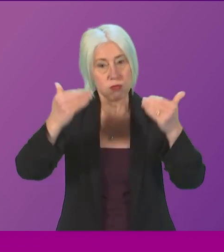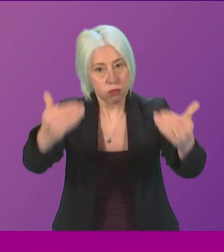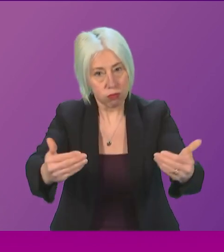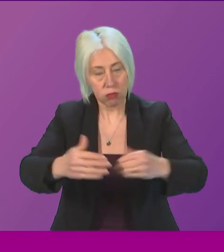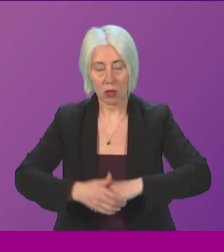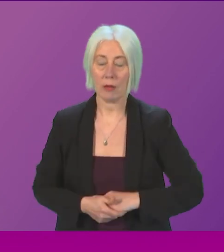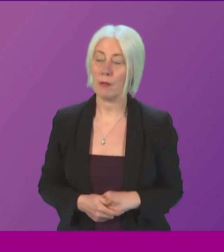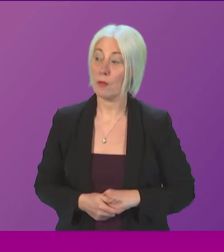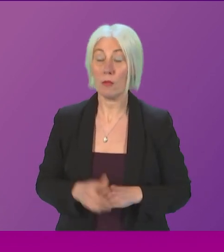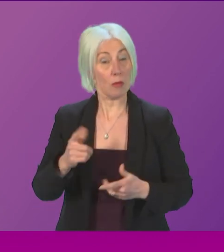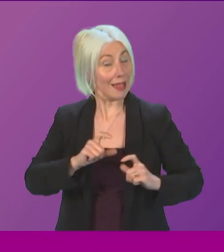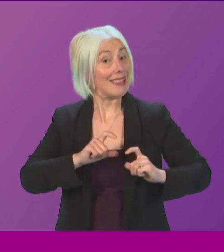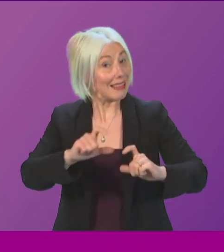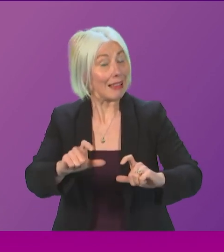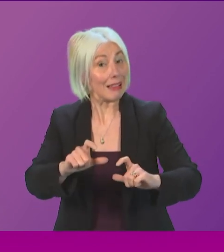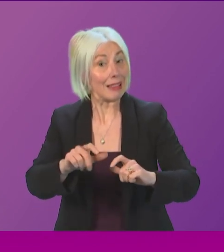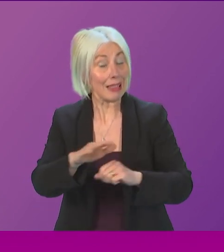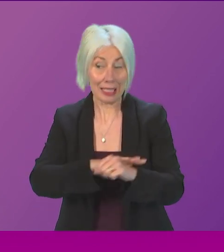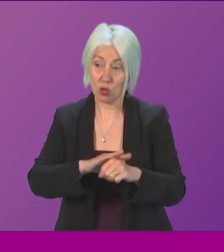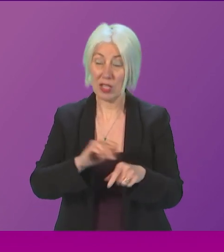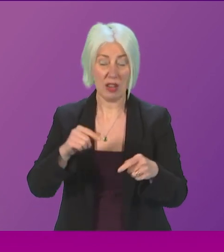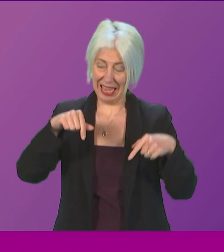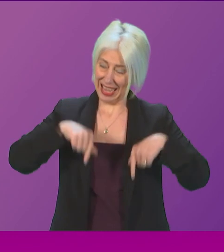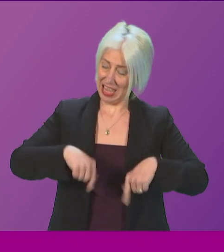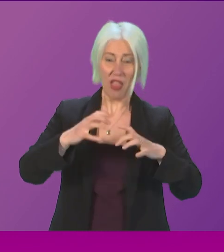It continues to be the case that there are different views in this chamber and throughout